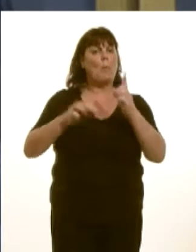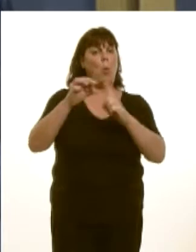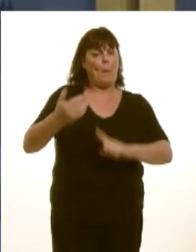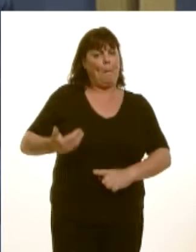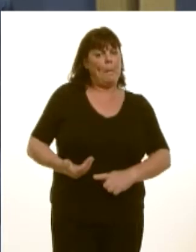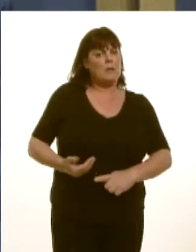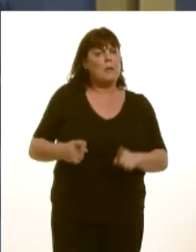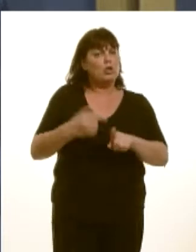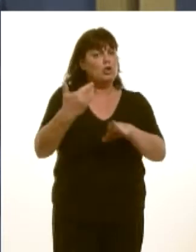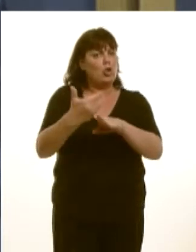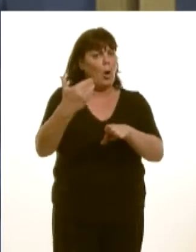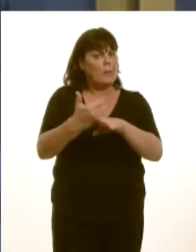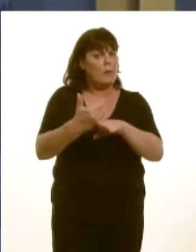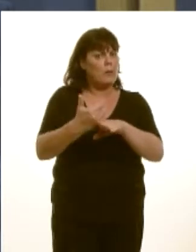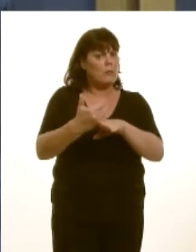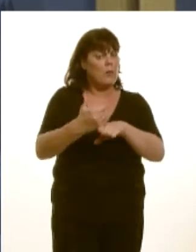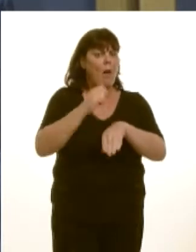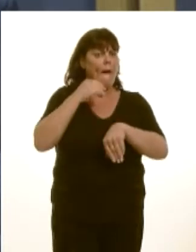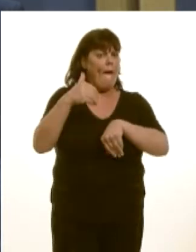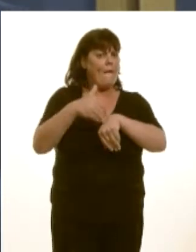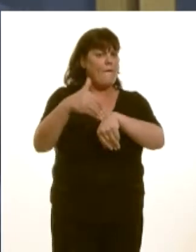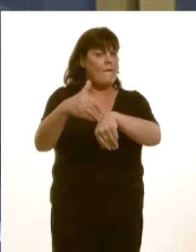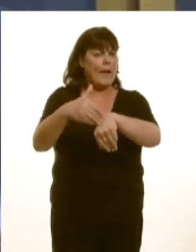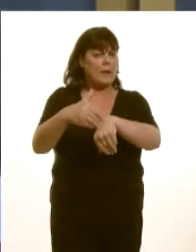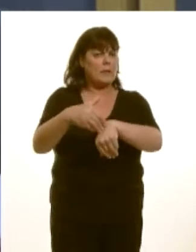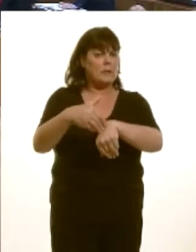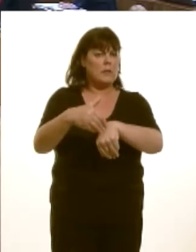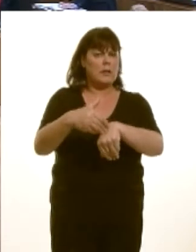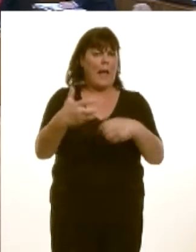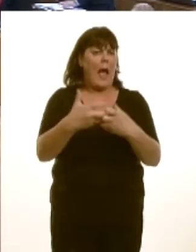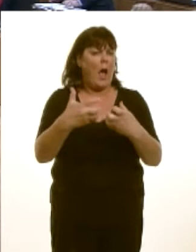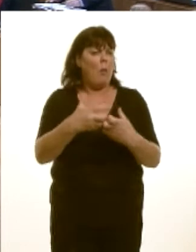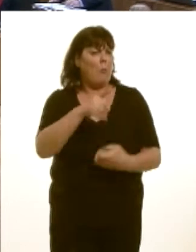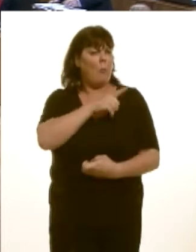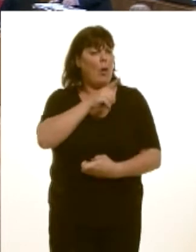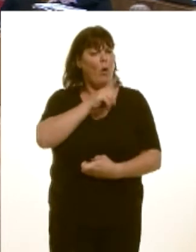gyfer yr M4 o amgylch Casnewydd ar fusnesau a swyddi sydd eisoes yn bodoli yn y ddinas?